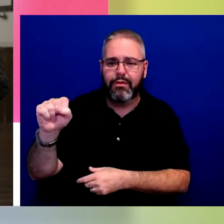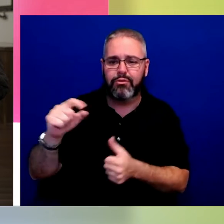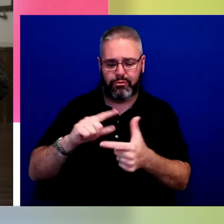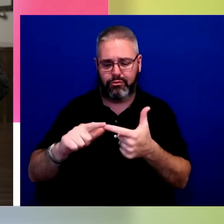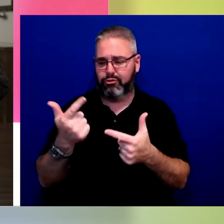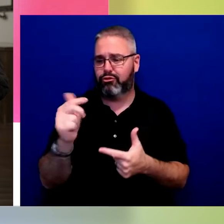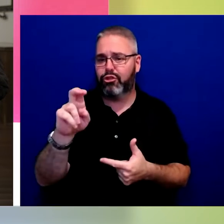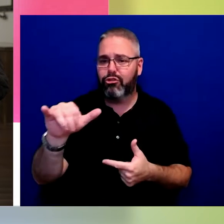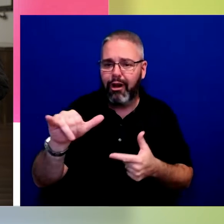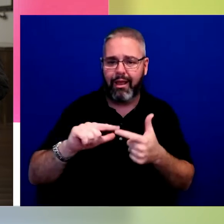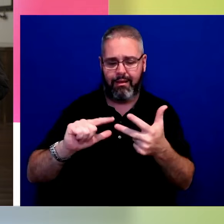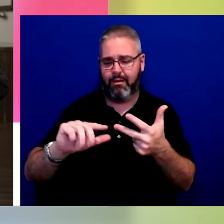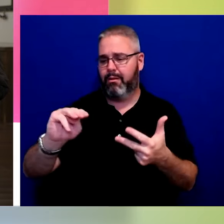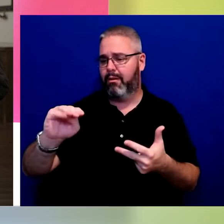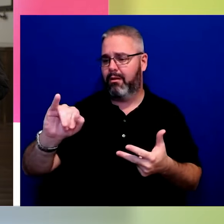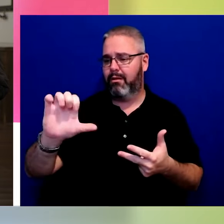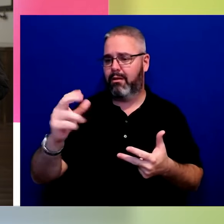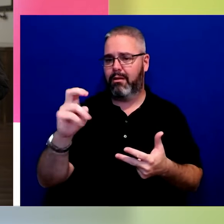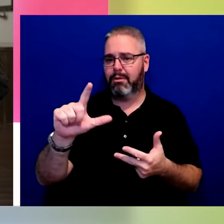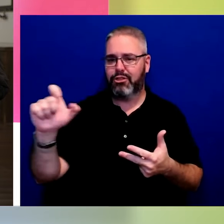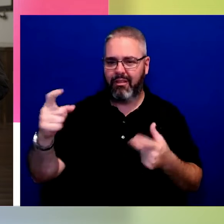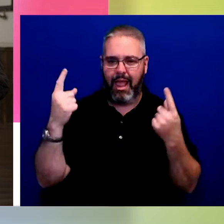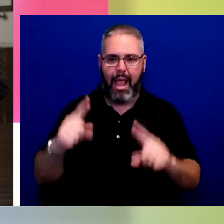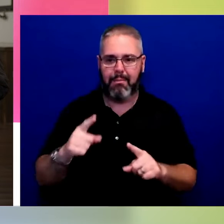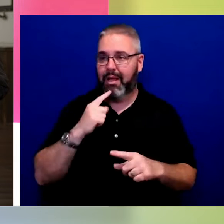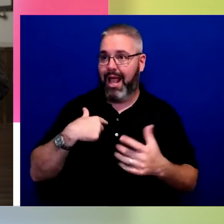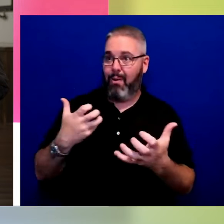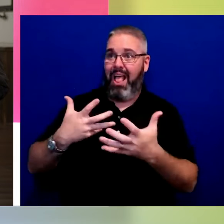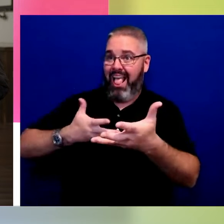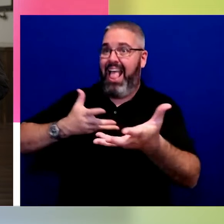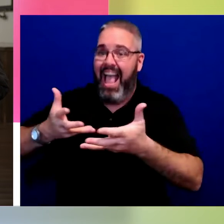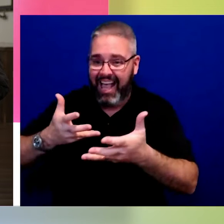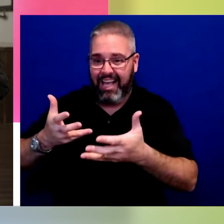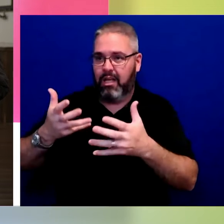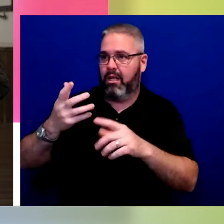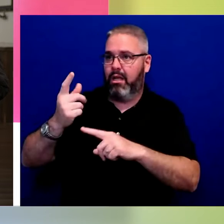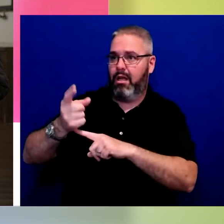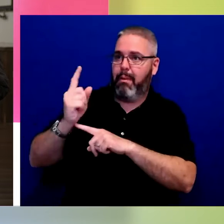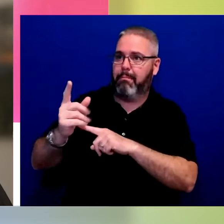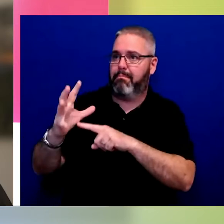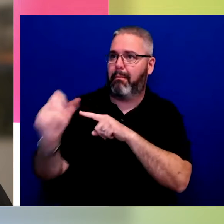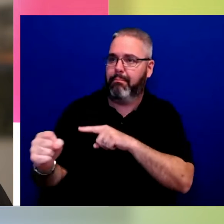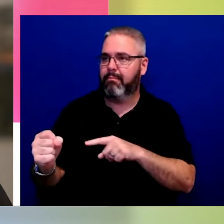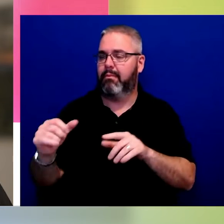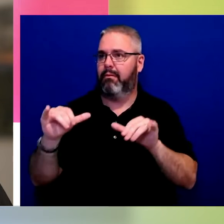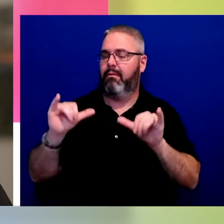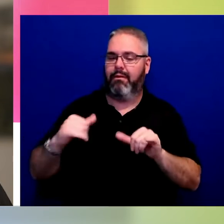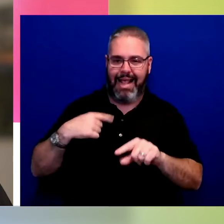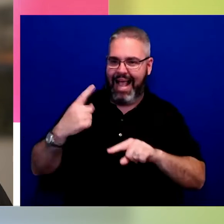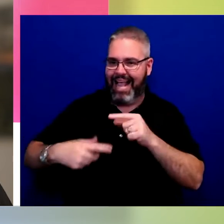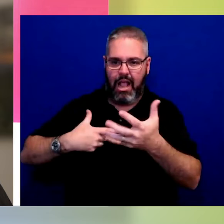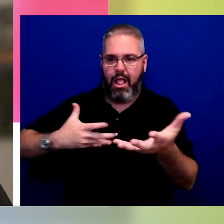the moment passes me by before I can engage with them.